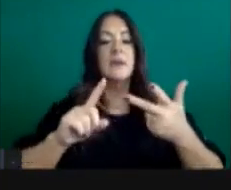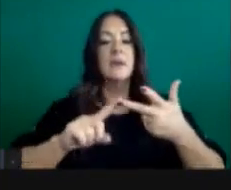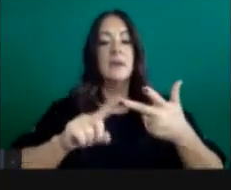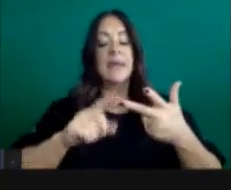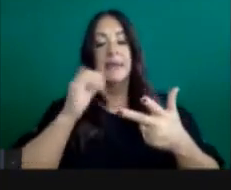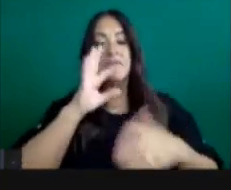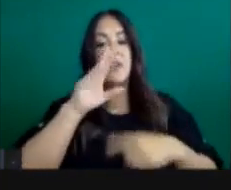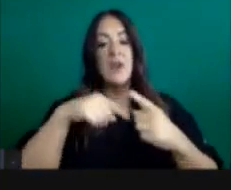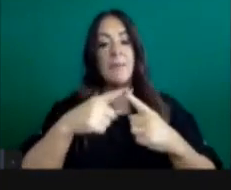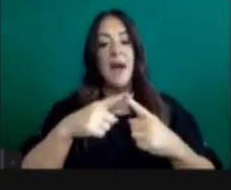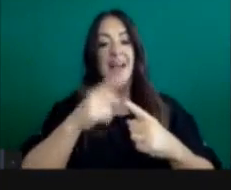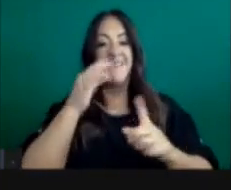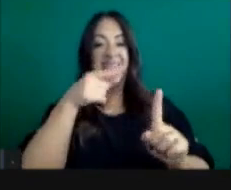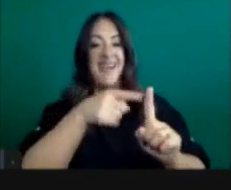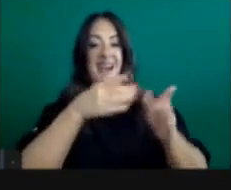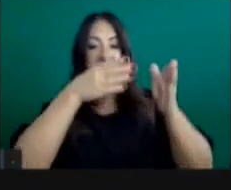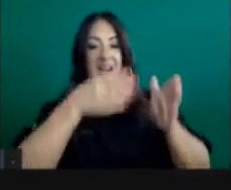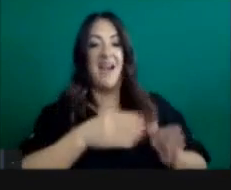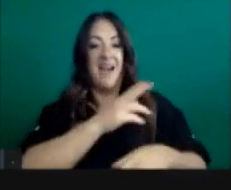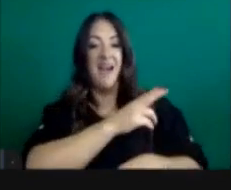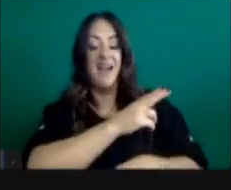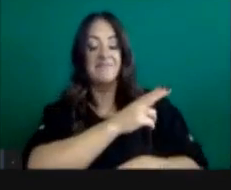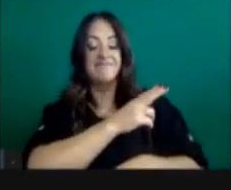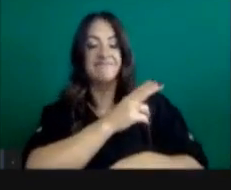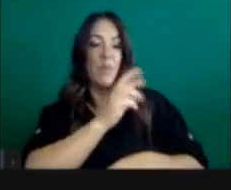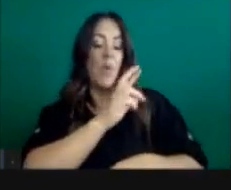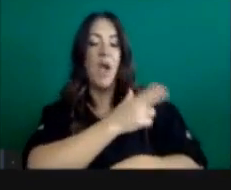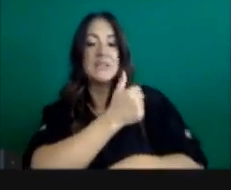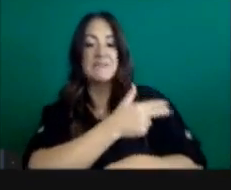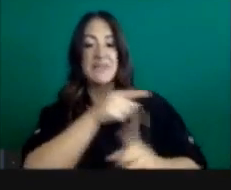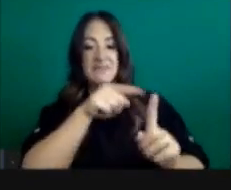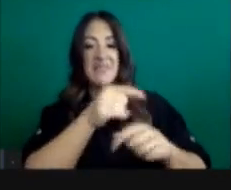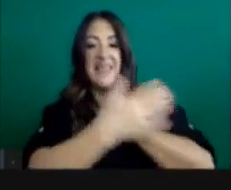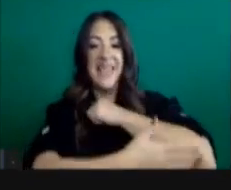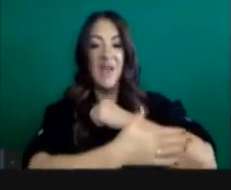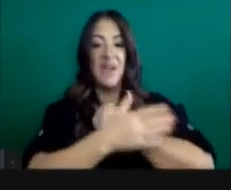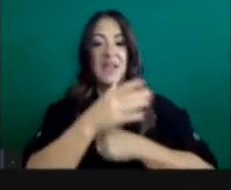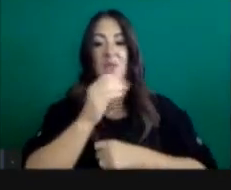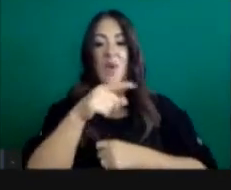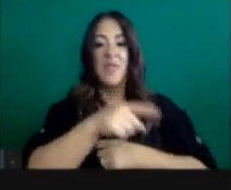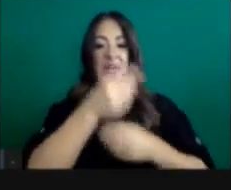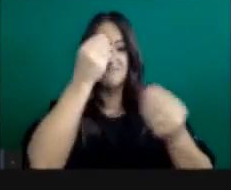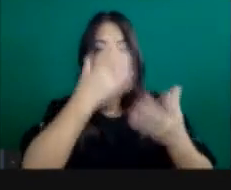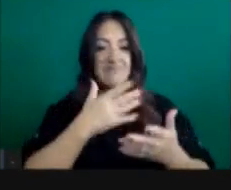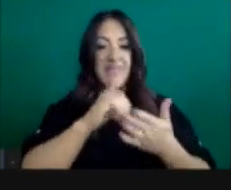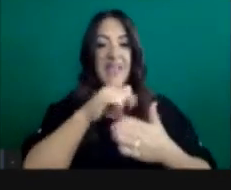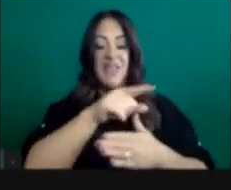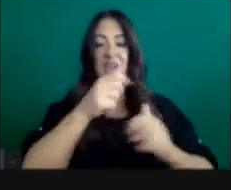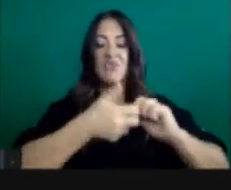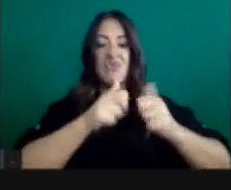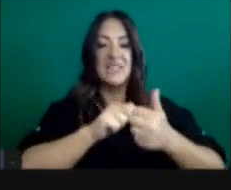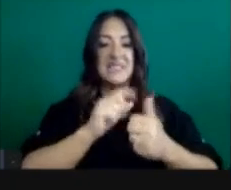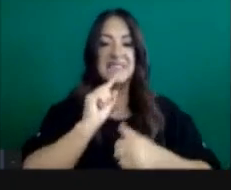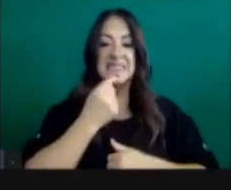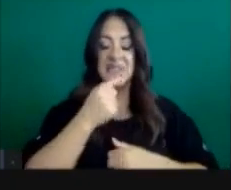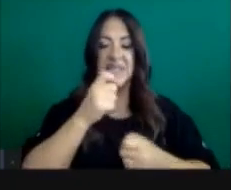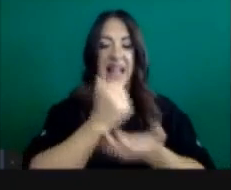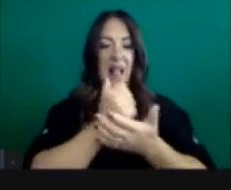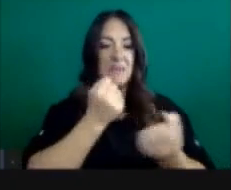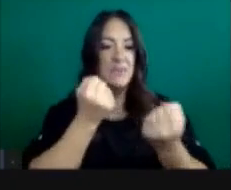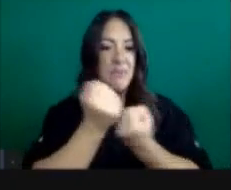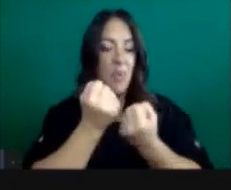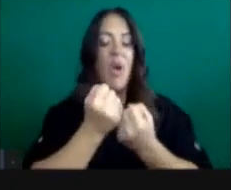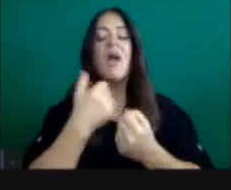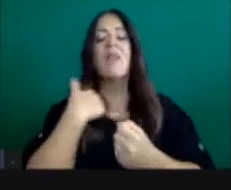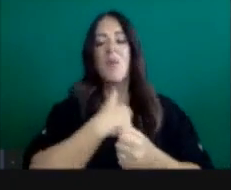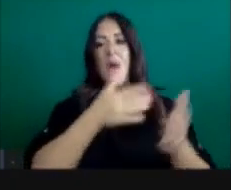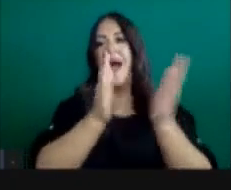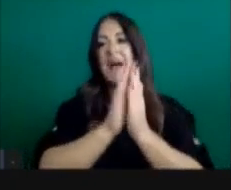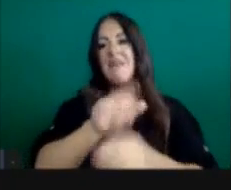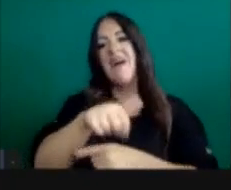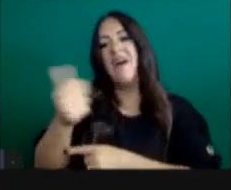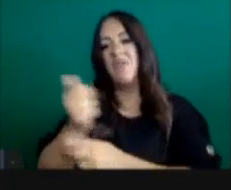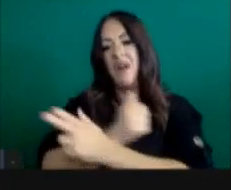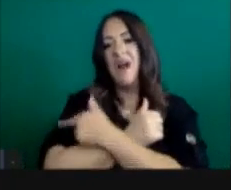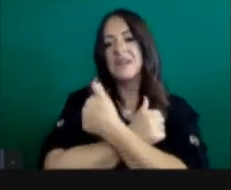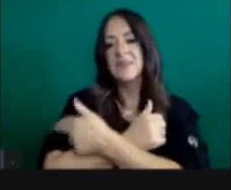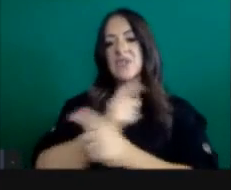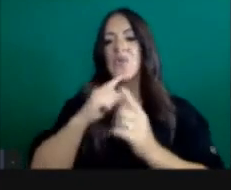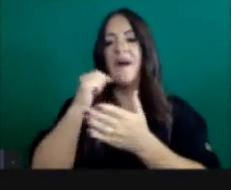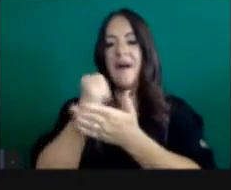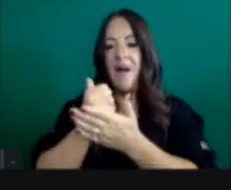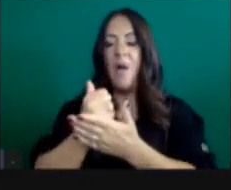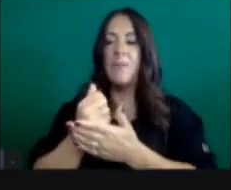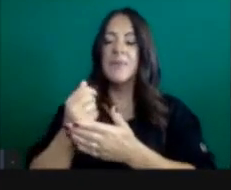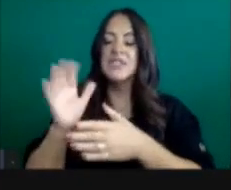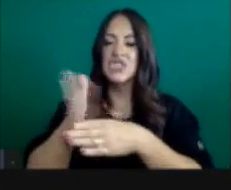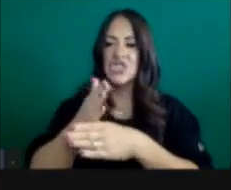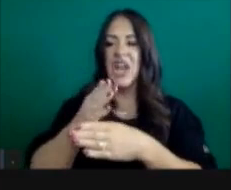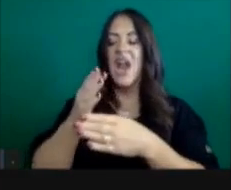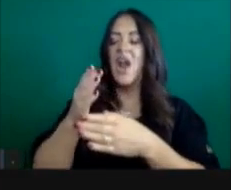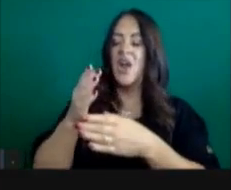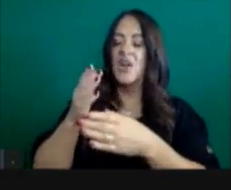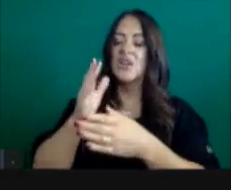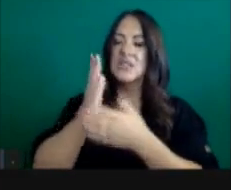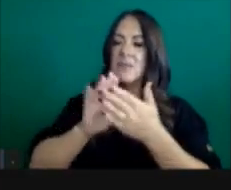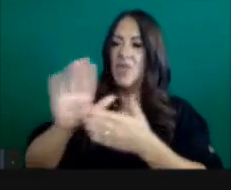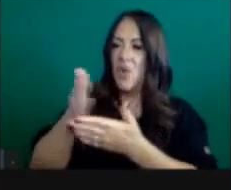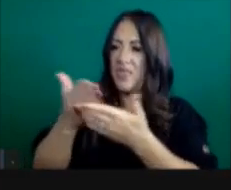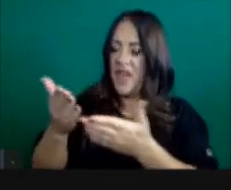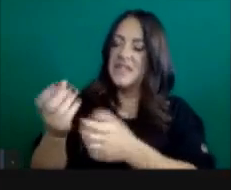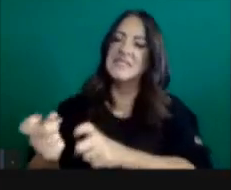IF INDIVIDUAL HOSPITALS -- THAT THEY MOVED BEYOND CONTINGENCY CARE, THEN OTHER HOSPITALS WILL BE ASKED TO SHARE THE RESOURCES AND TEMPORARILY CHANGE THEIR OPERATION.